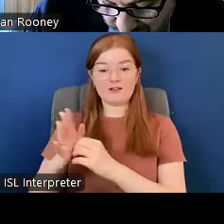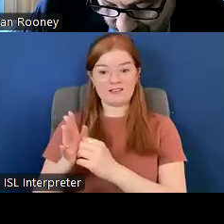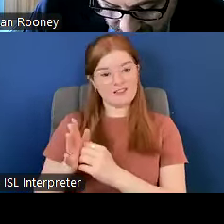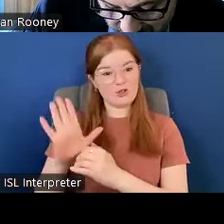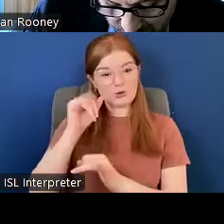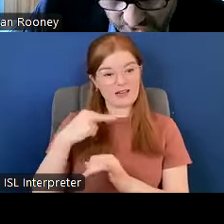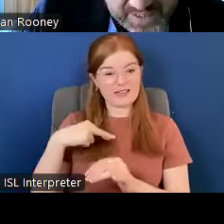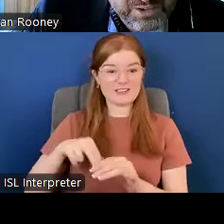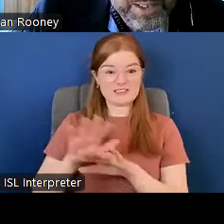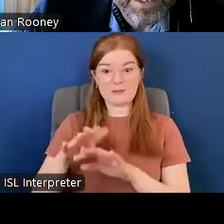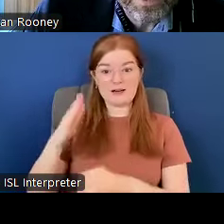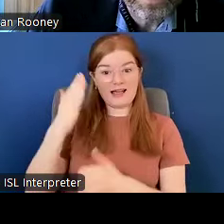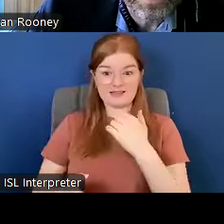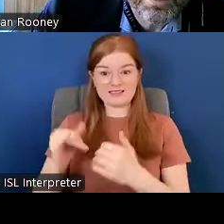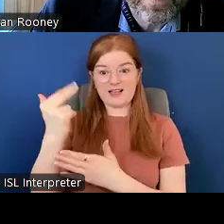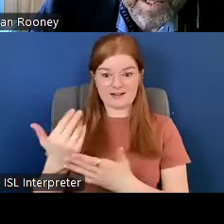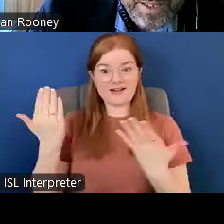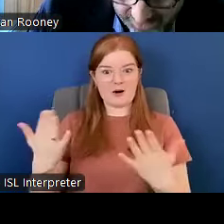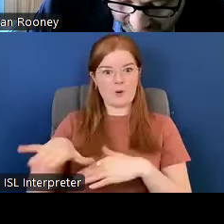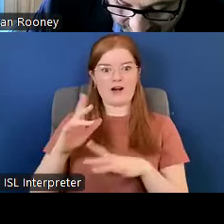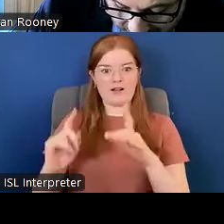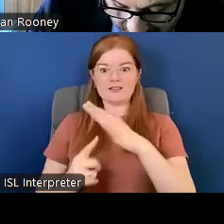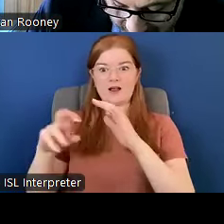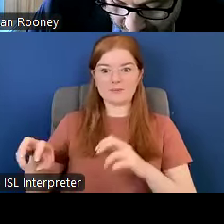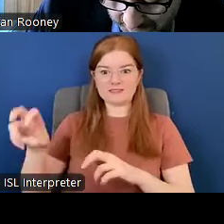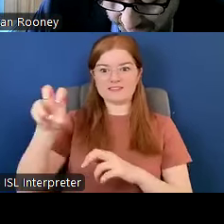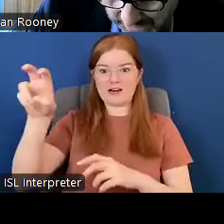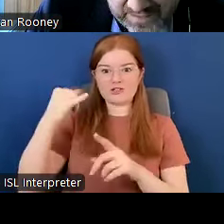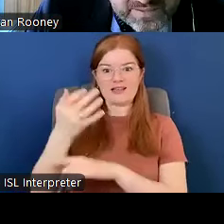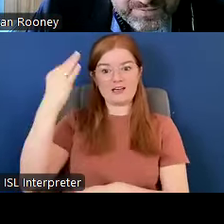design, which is now located at the top of the staircase in government buildings,